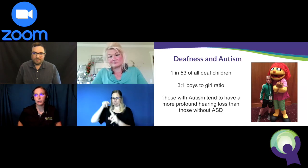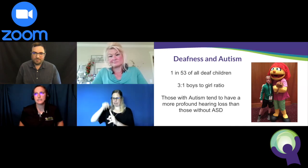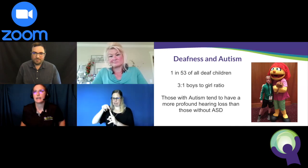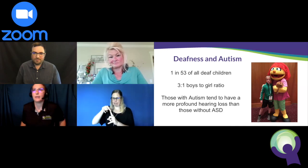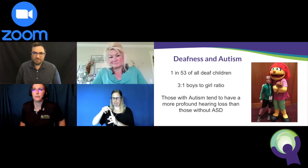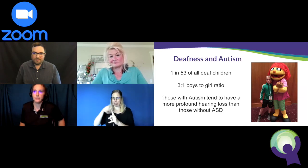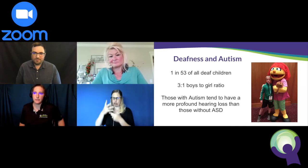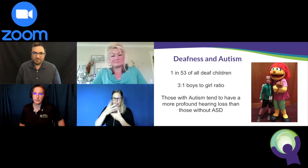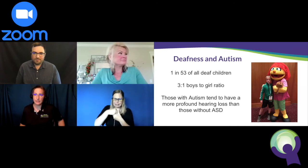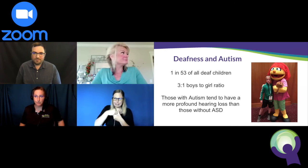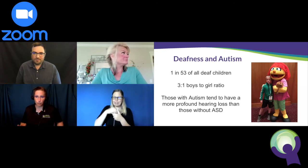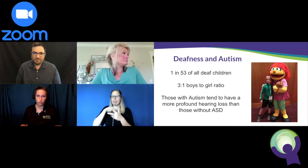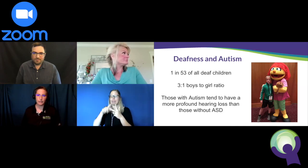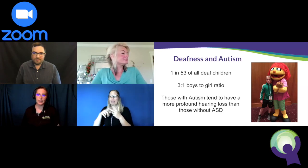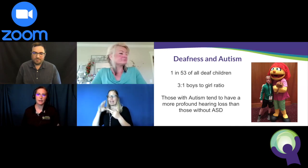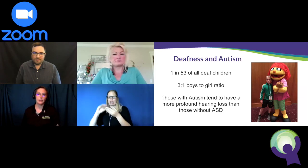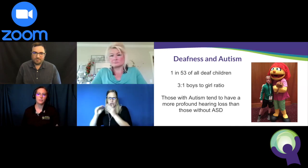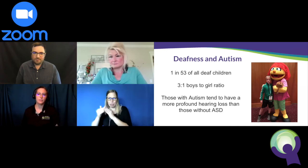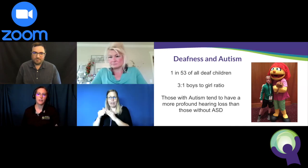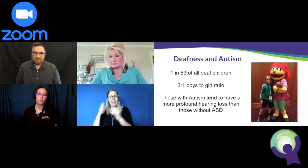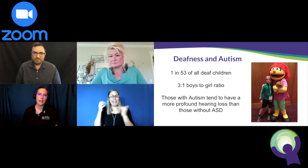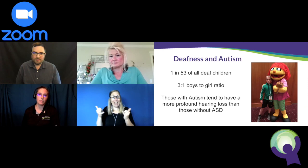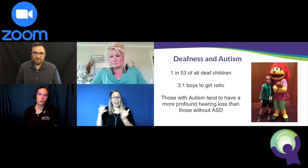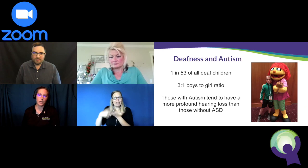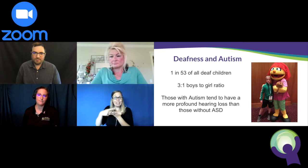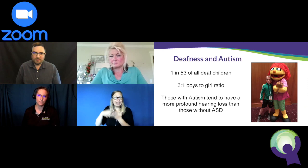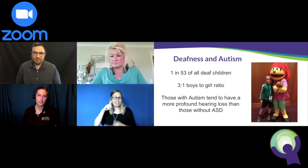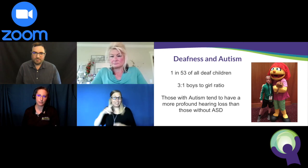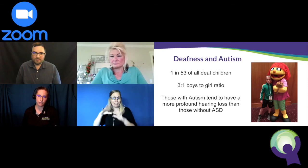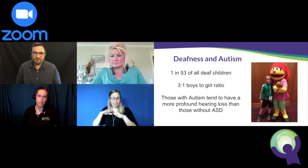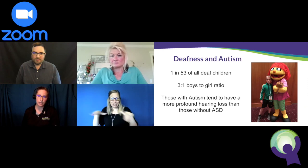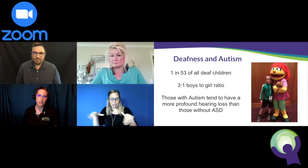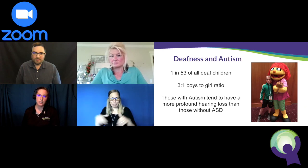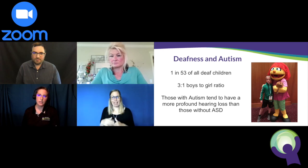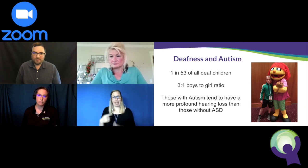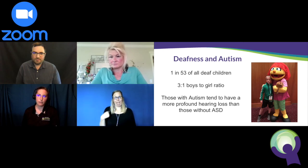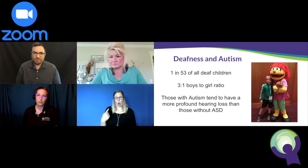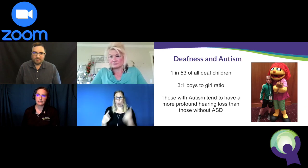to talk about deaf children and there we have a 1 in 53 prevalence